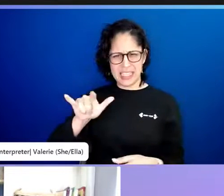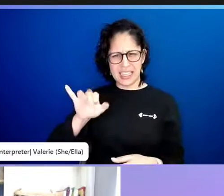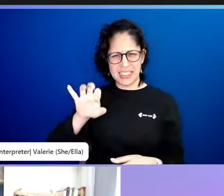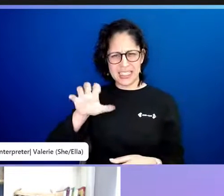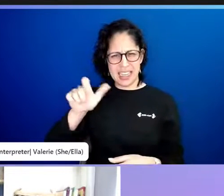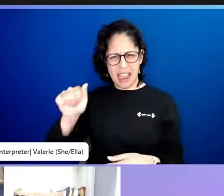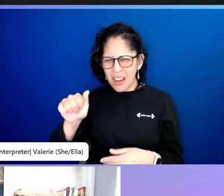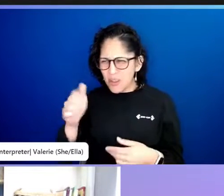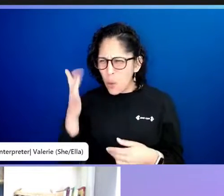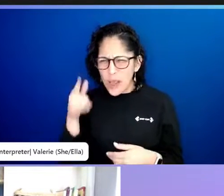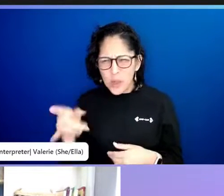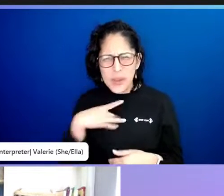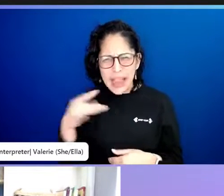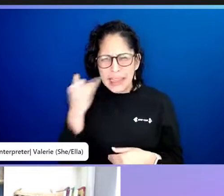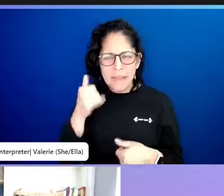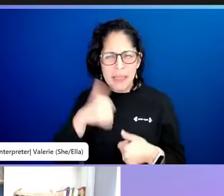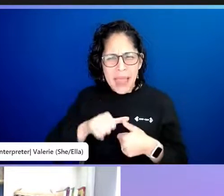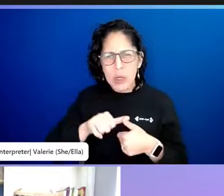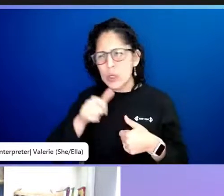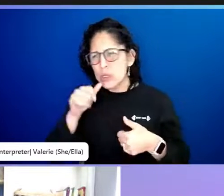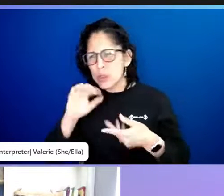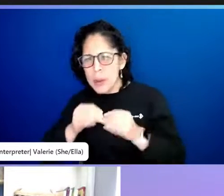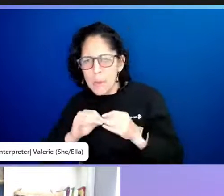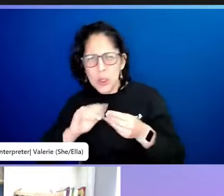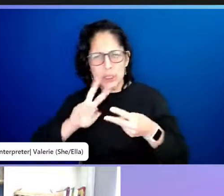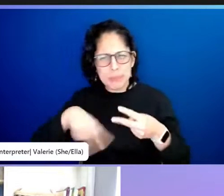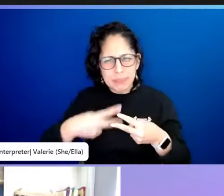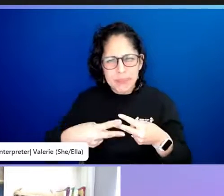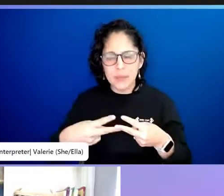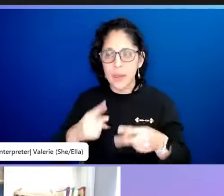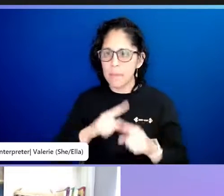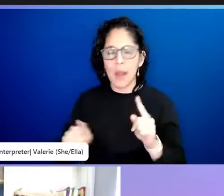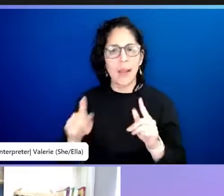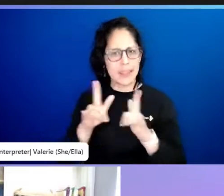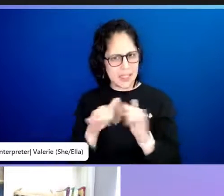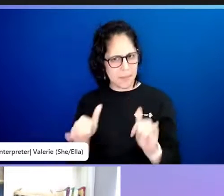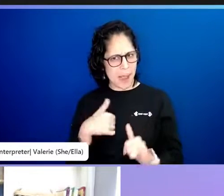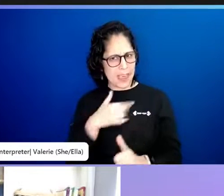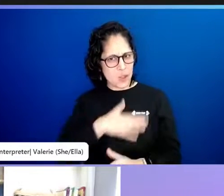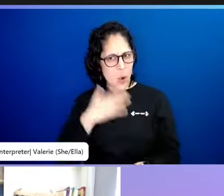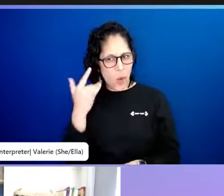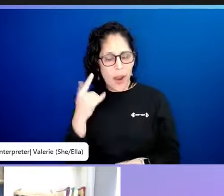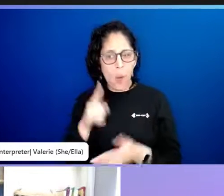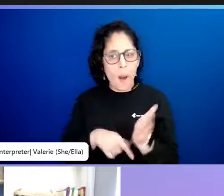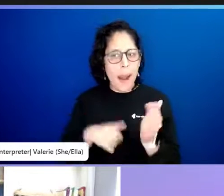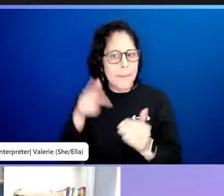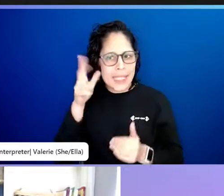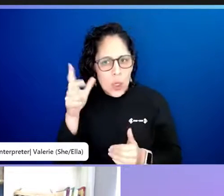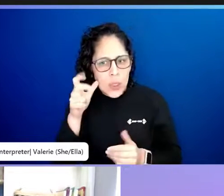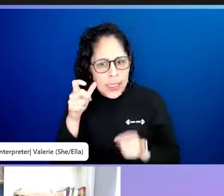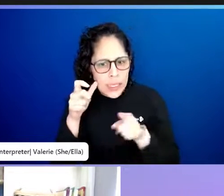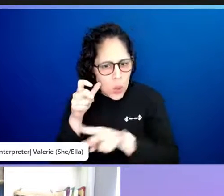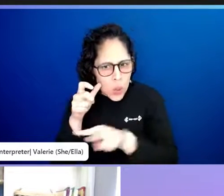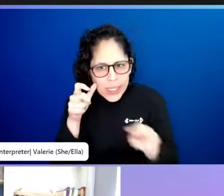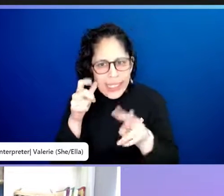to uh what is being said if that makes sense and the same experience right is is inclusive